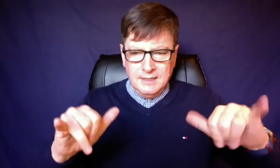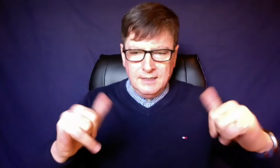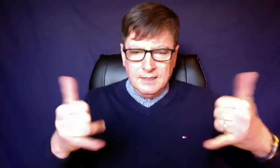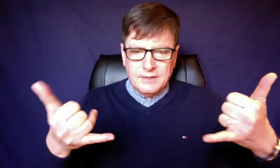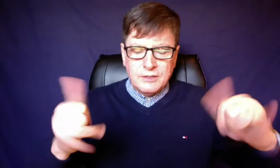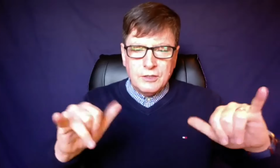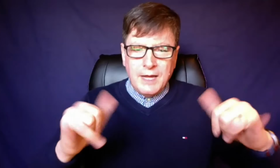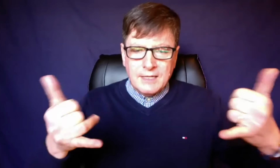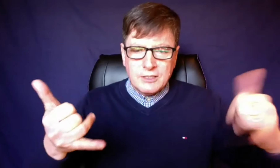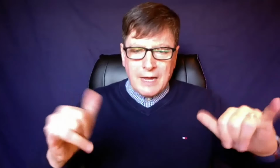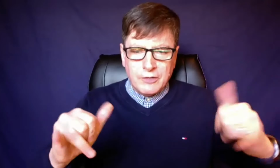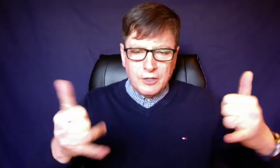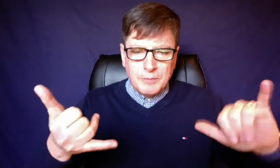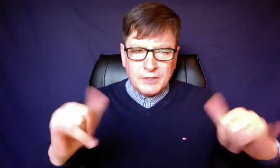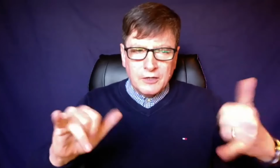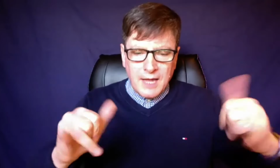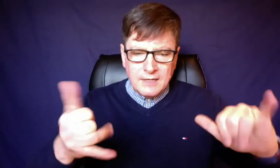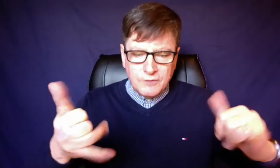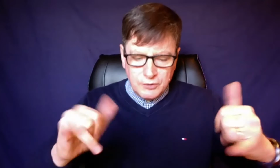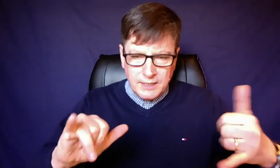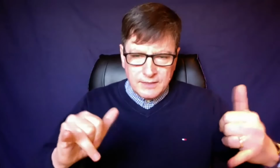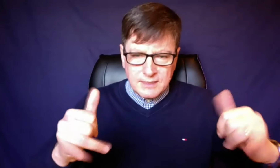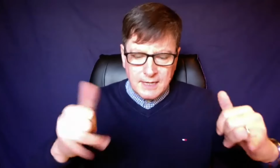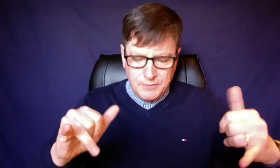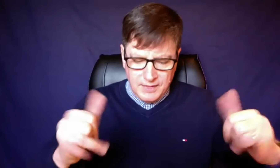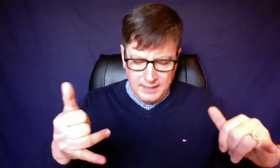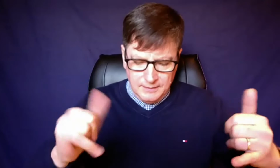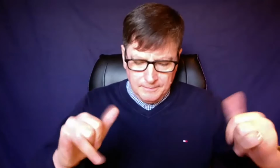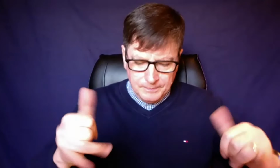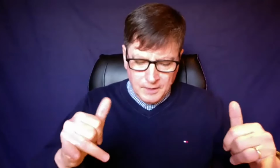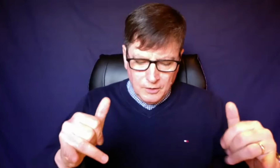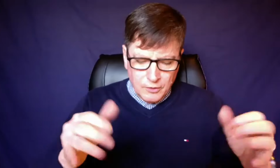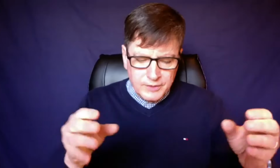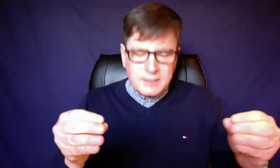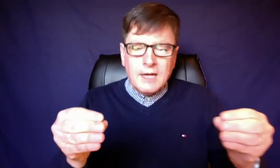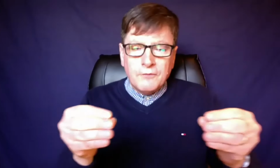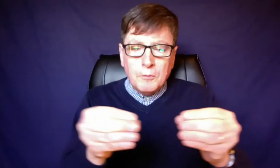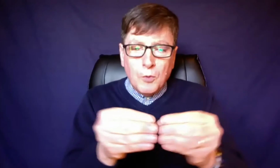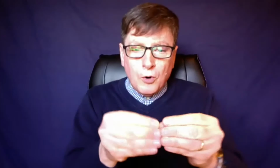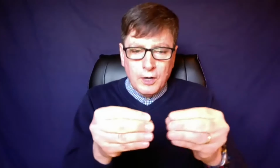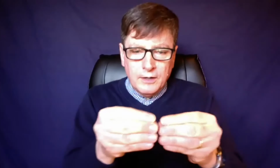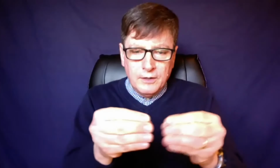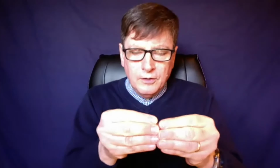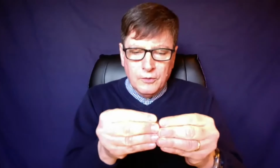hands may be out in space but at least they have the same basic parameters. Signs like play, the two